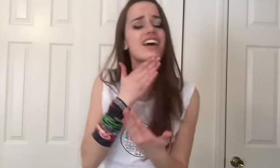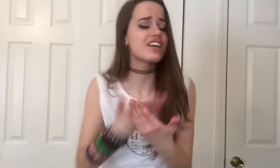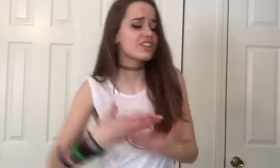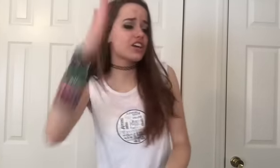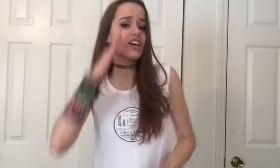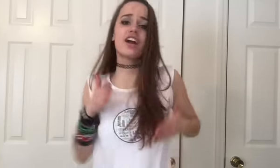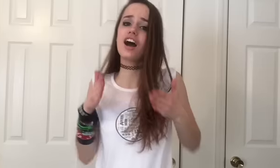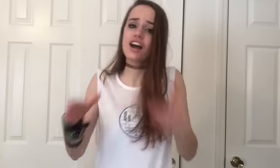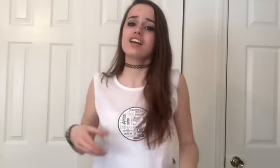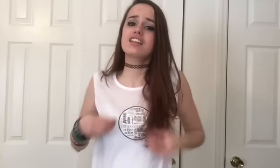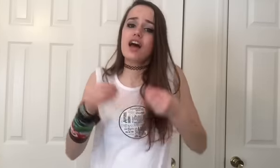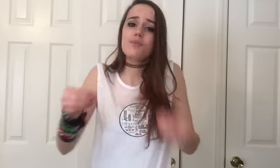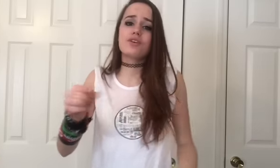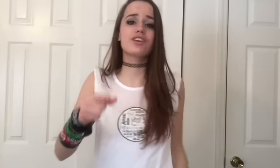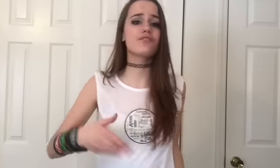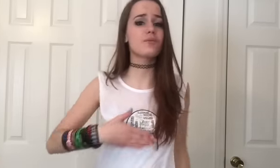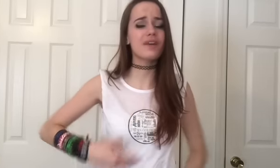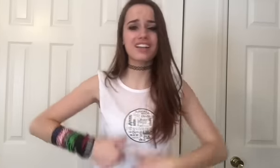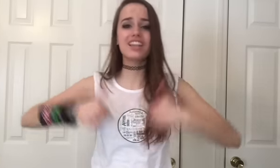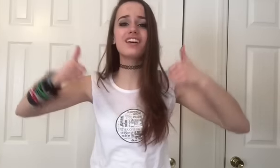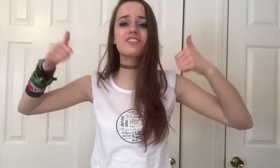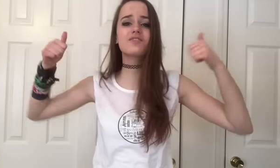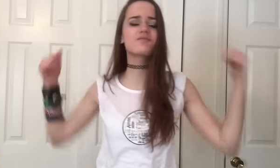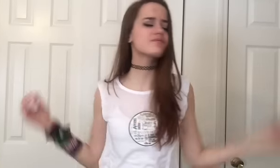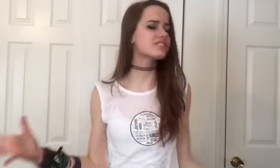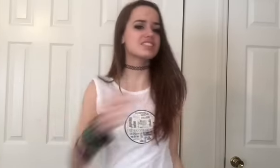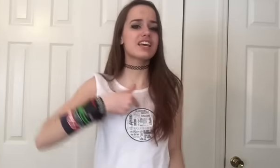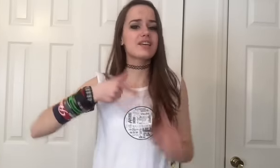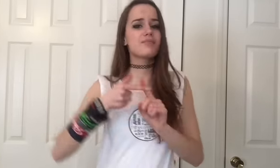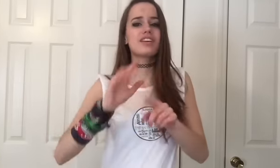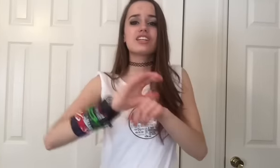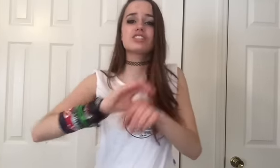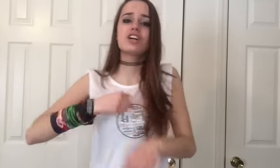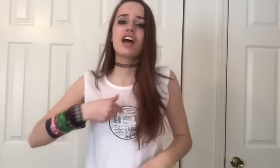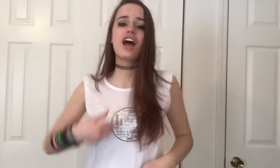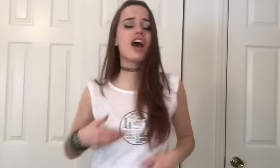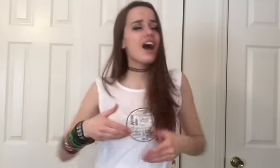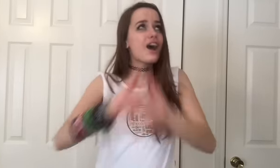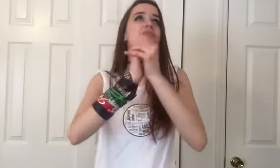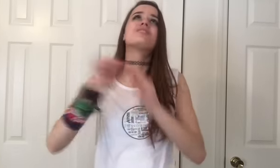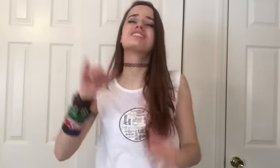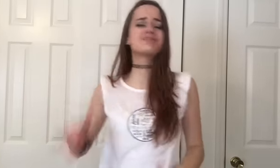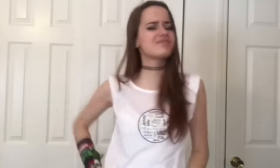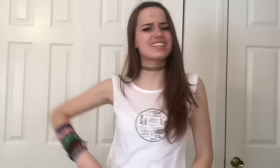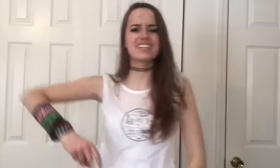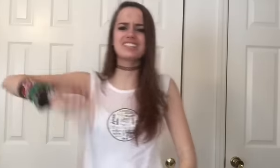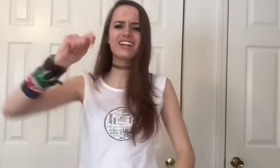Oh good God, let me give you my life take me to church i'll worship like a dog